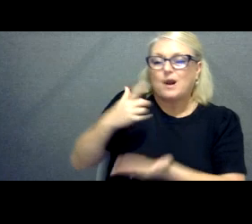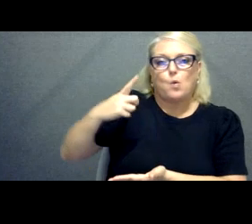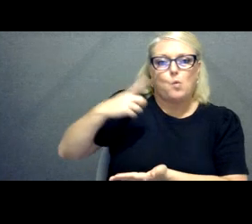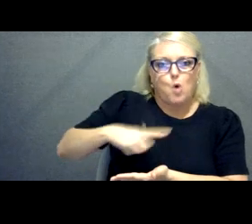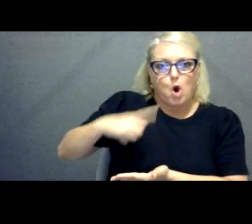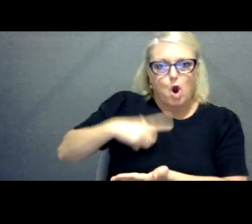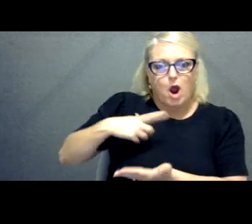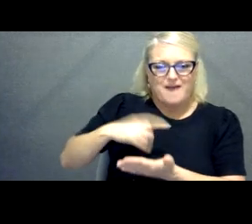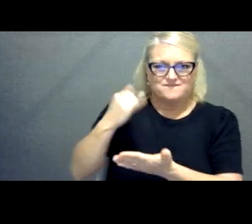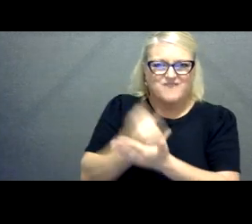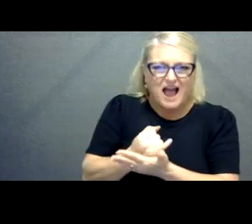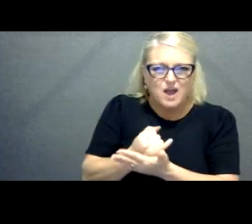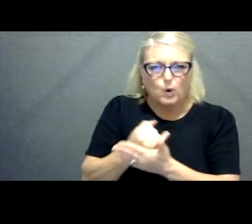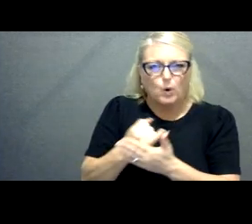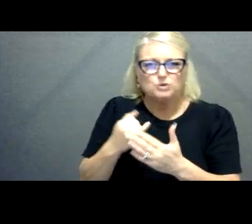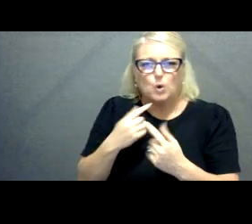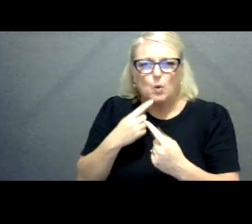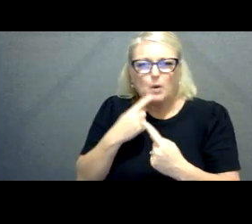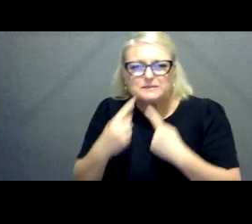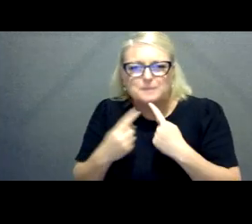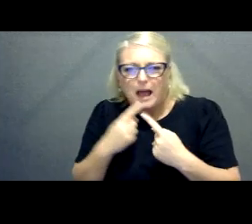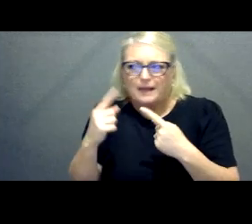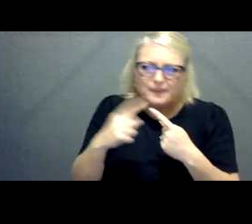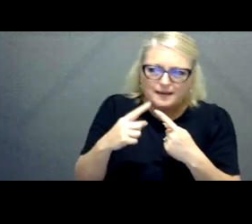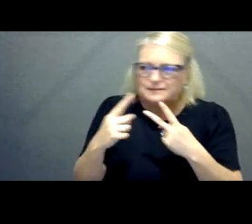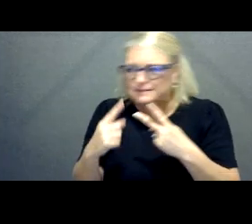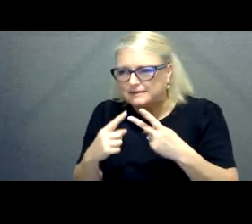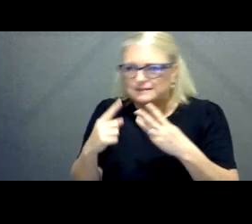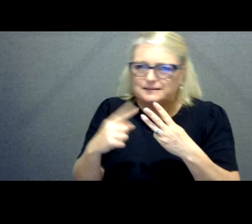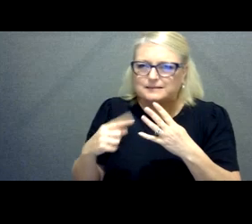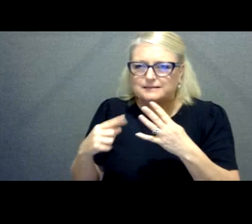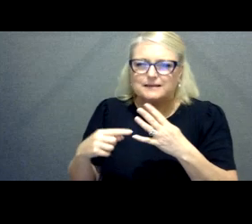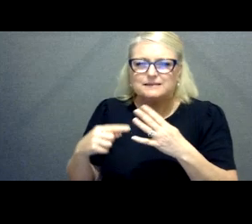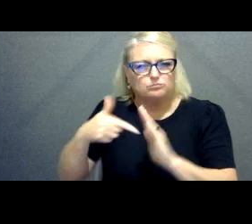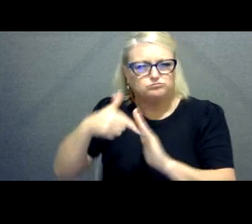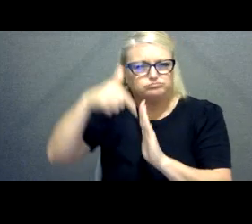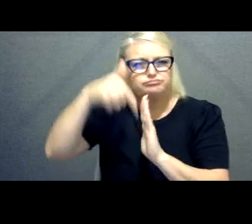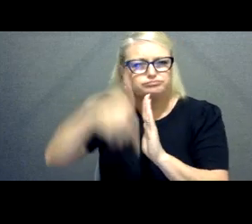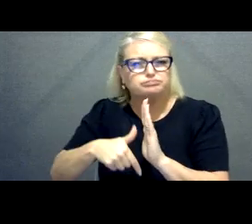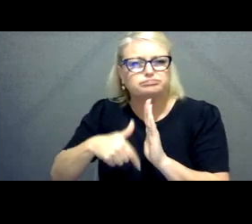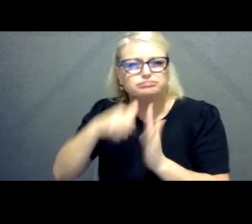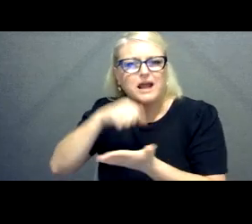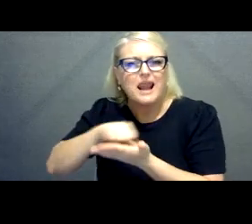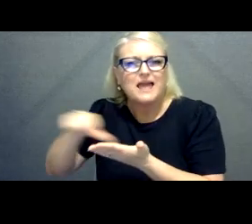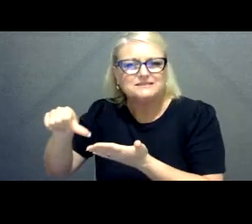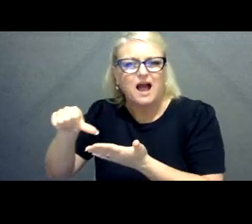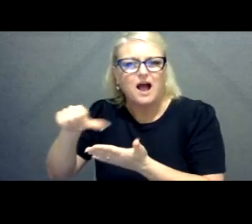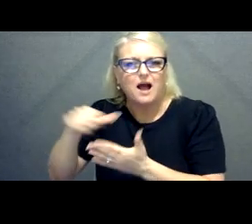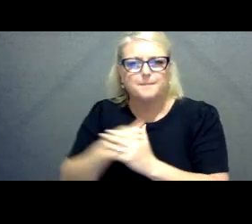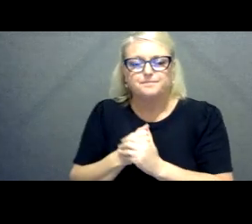made that particular decision um so it's a lot more thorough than the the initial decision you'll